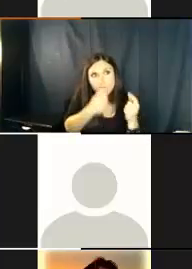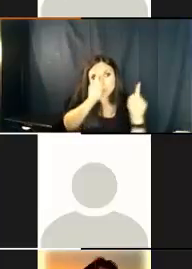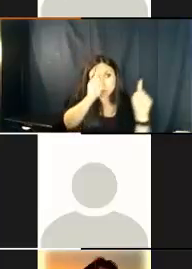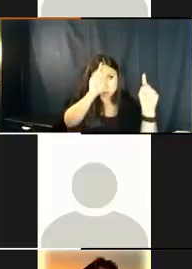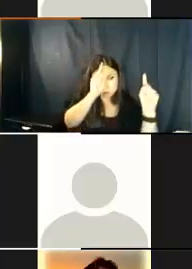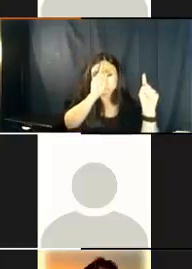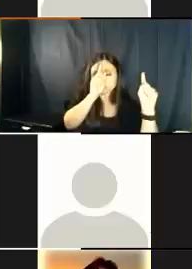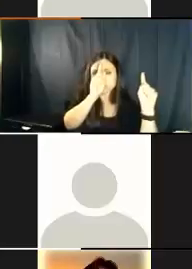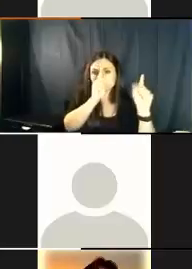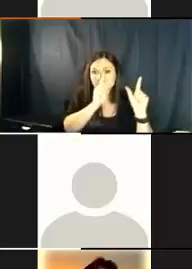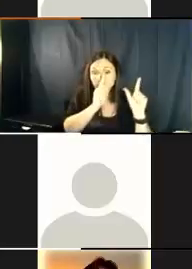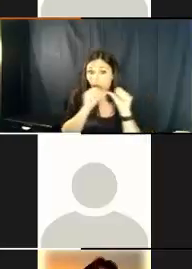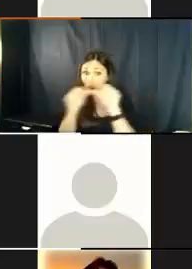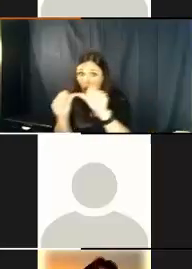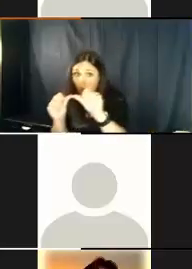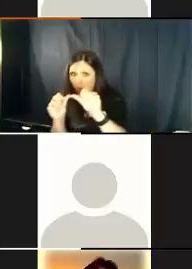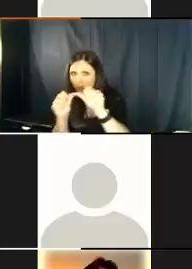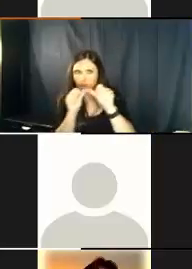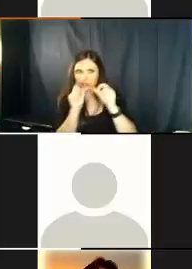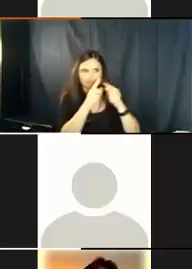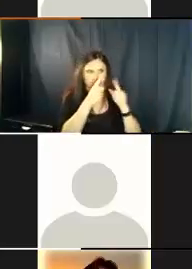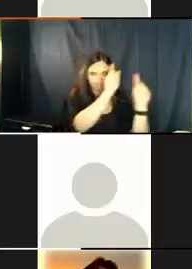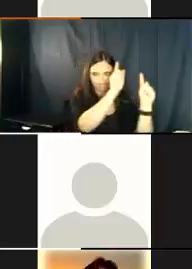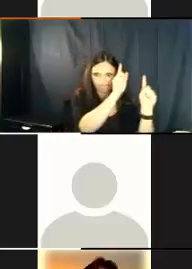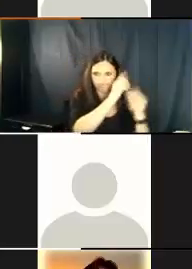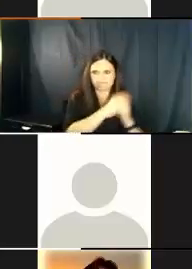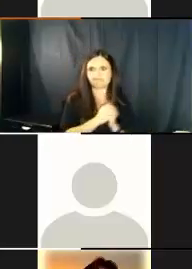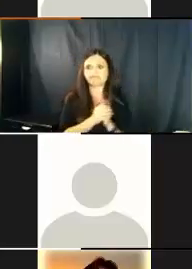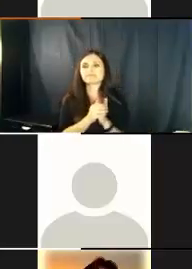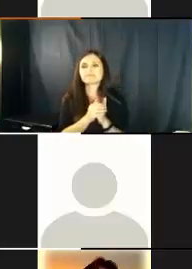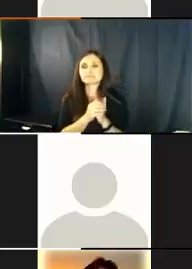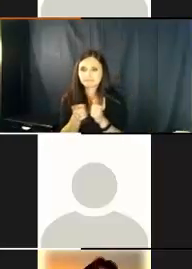And someone comments it in the chat box that it ties in well with individualized learning.